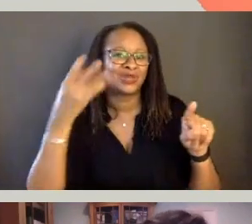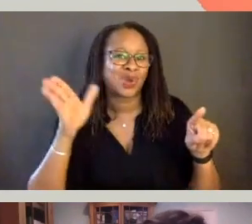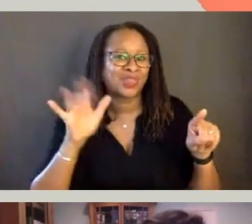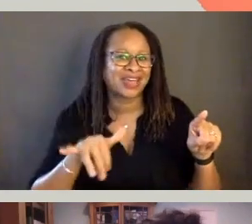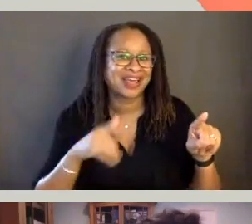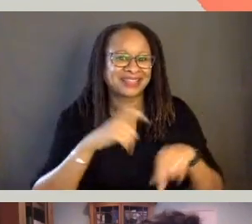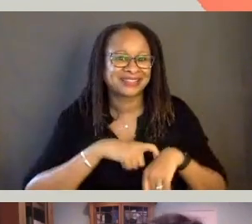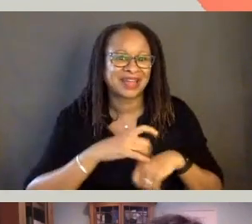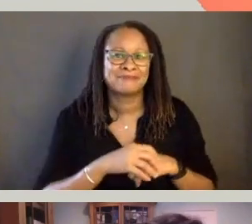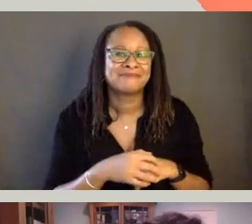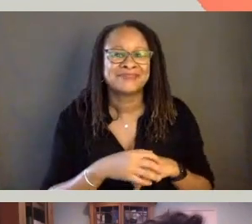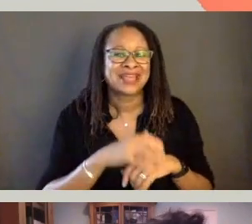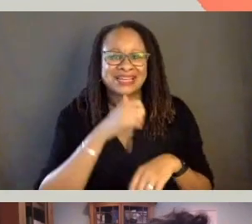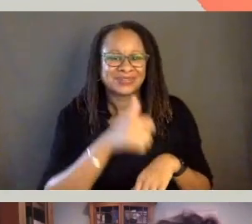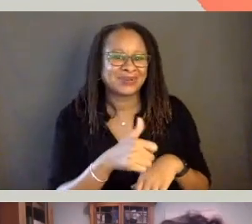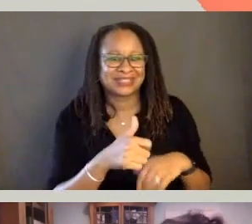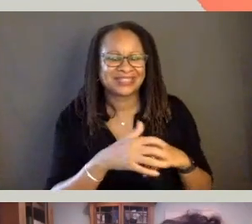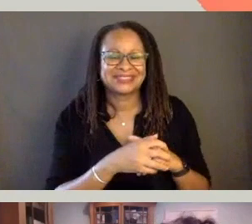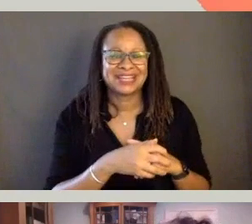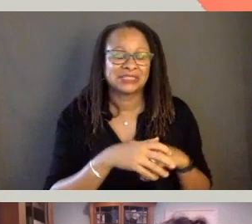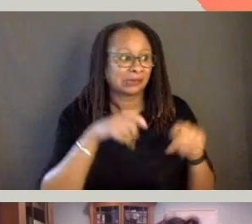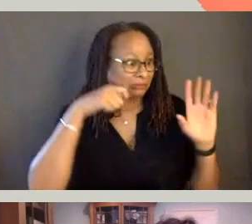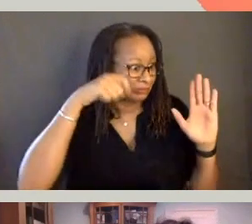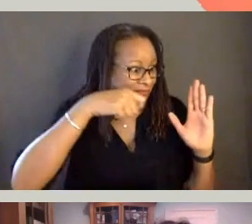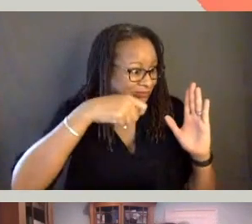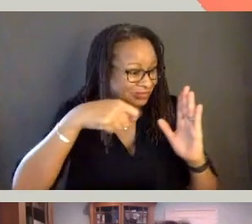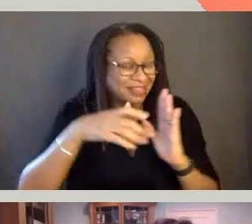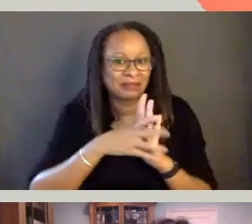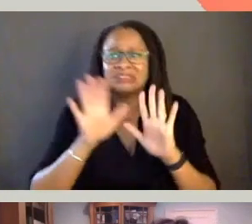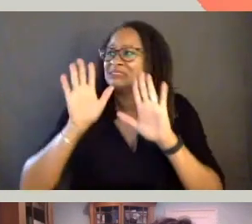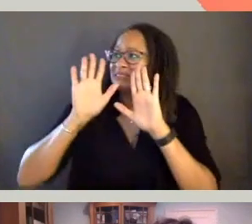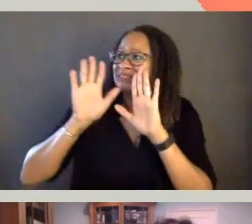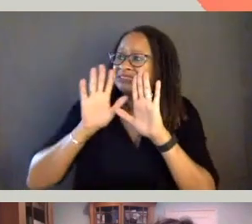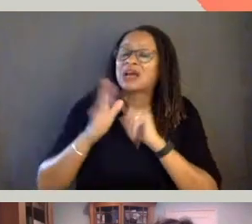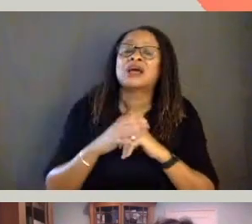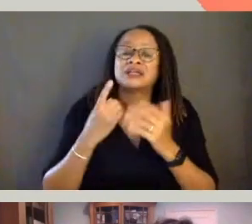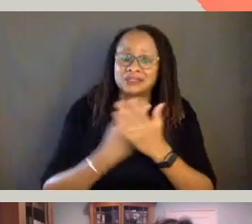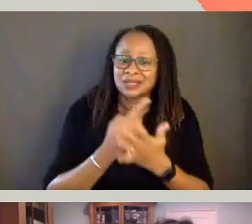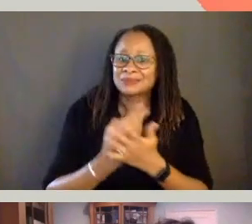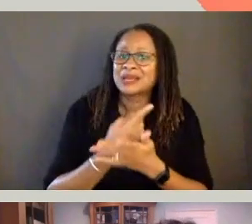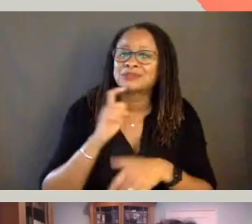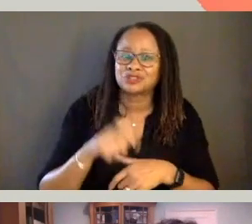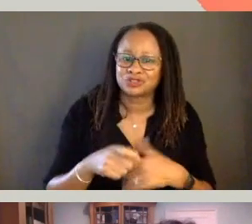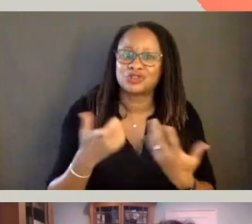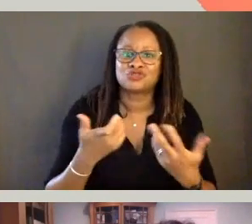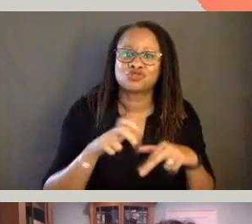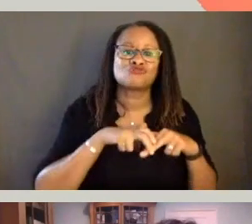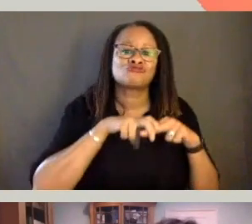when I was in this tiny room in their faces. And I think there are some times where you have to ride that tension.